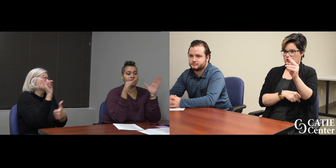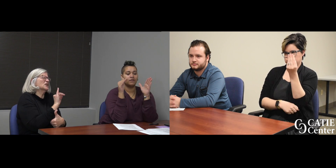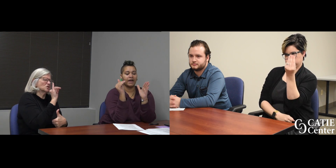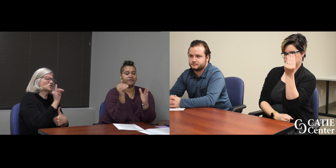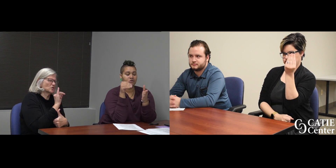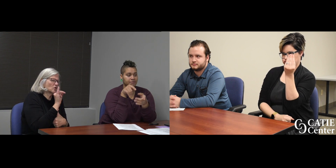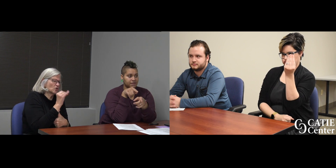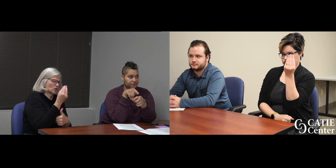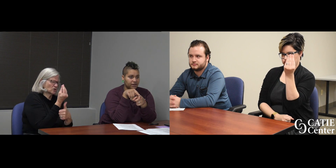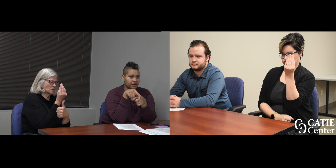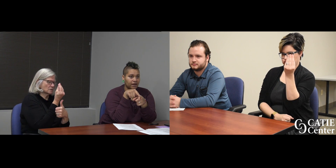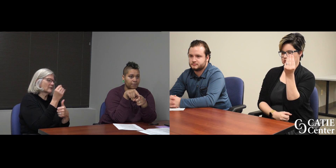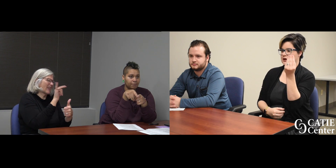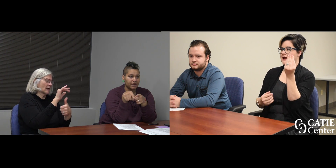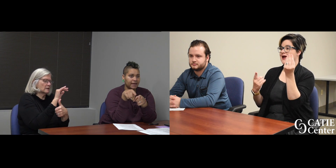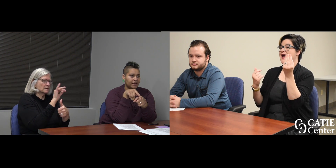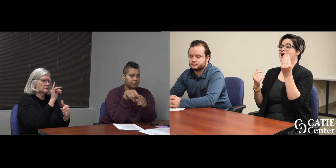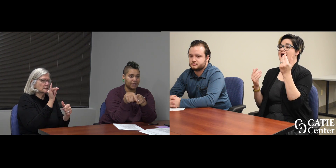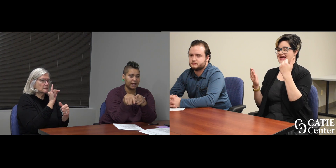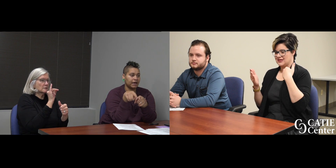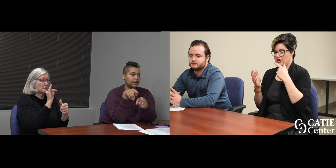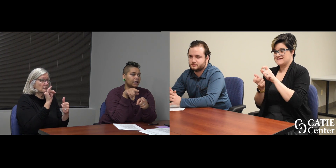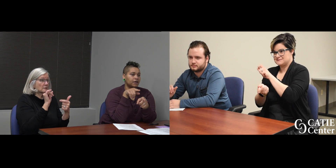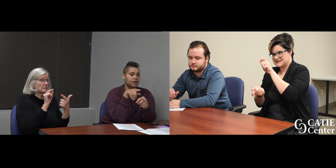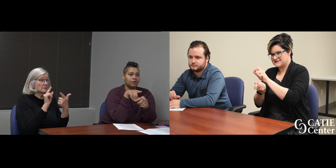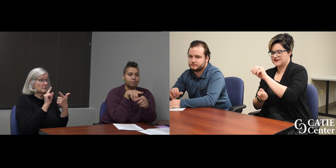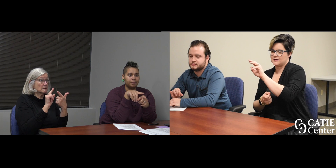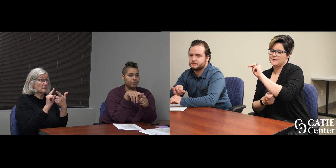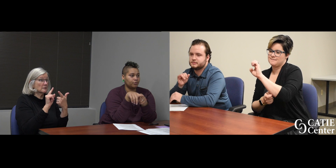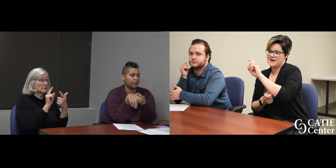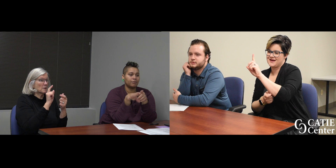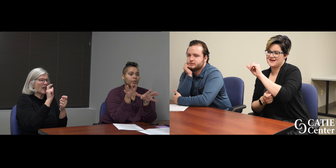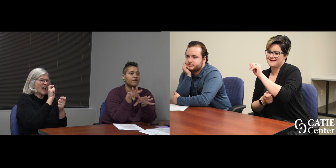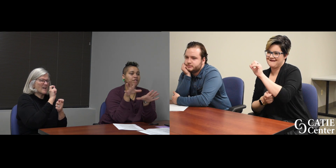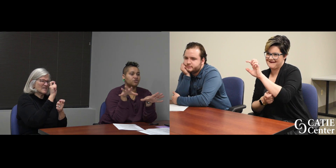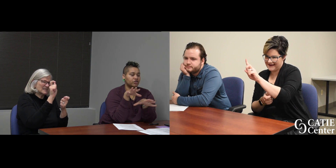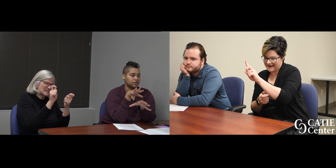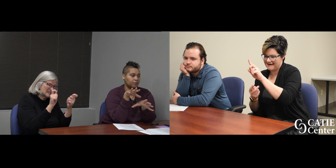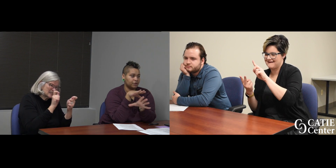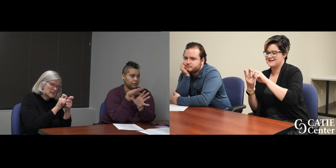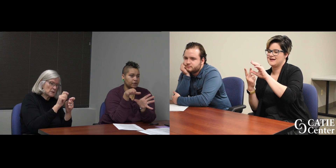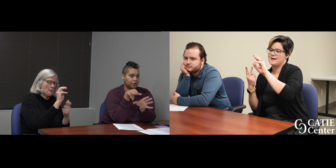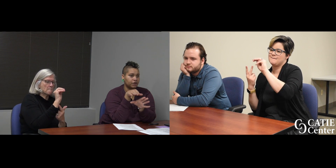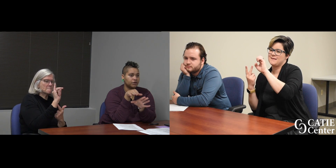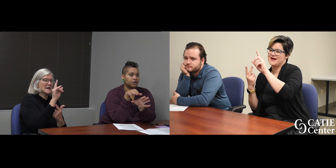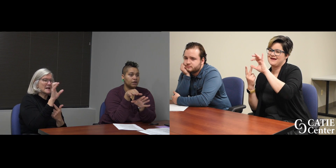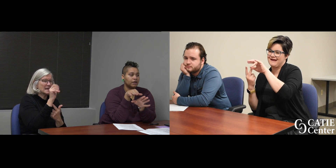and then you'll have your specific Medicaid and Medicare. Whatever insurance company you get put under,